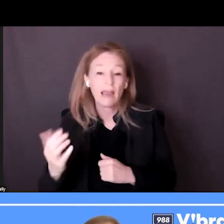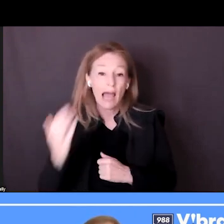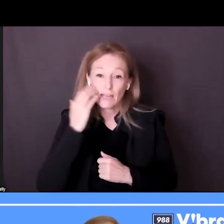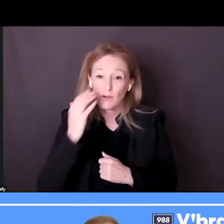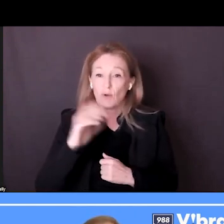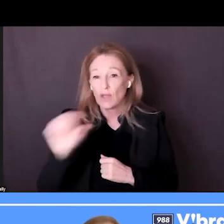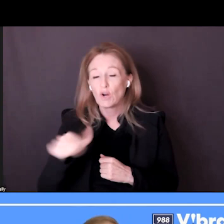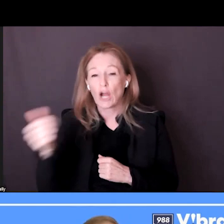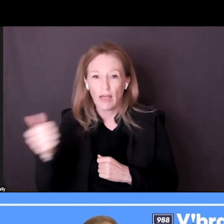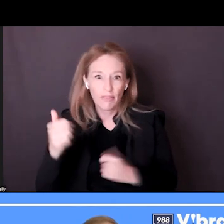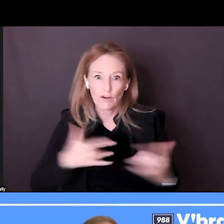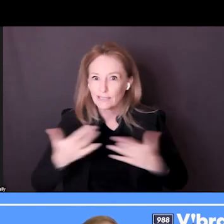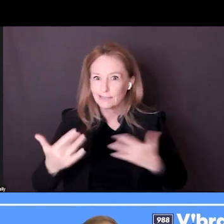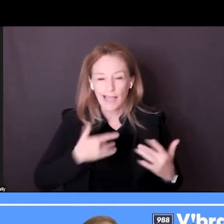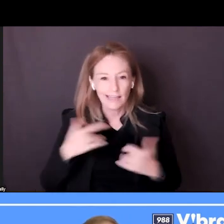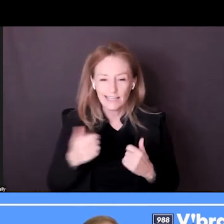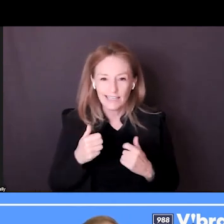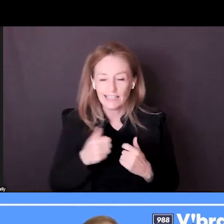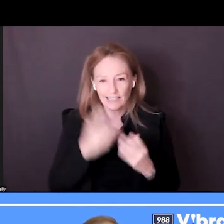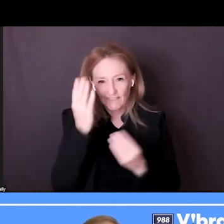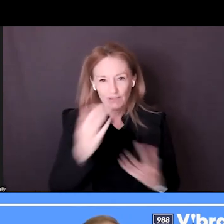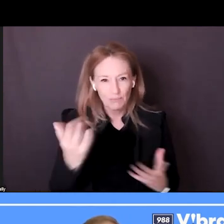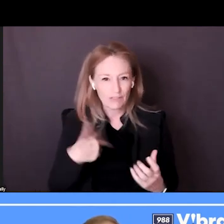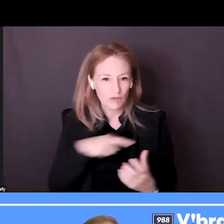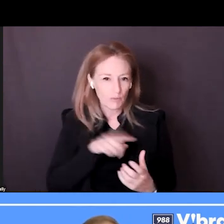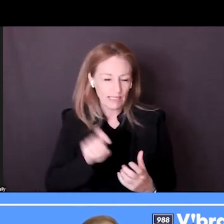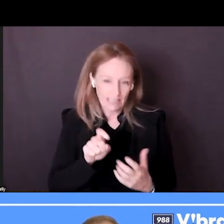EXCITING SEGMENTS THAT WE NEED TO GET TO IN THE JAM AND I KNOW